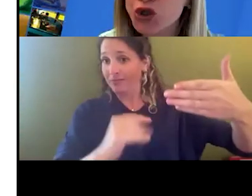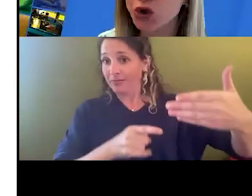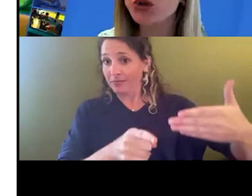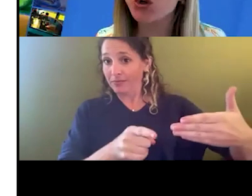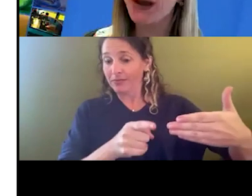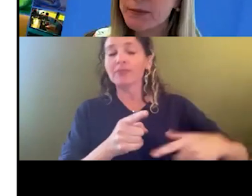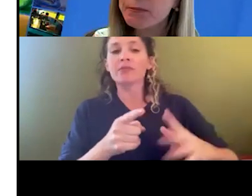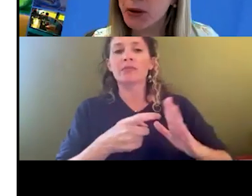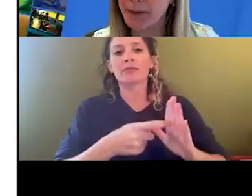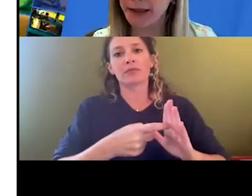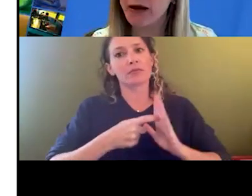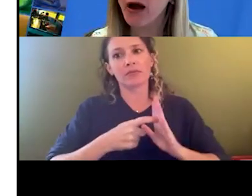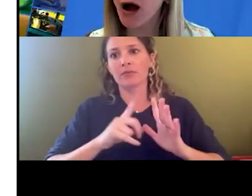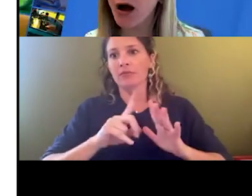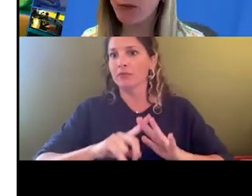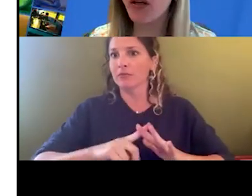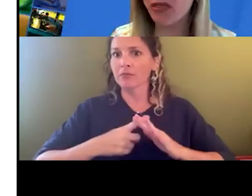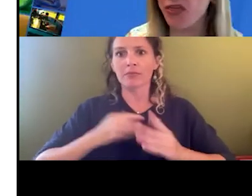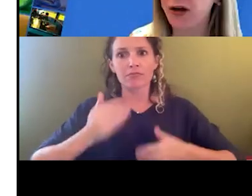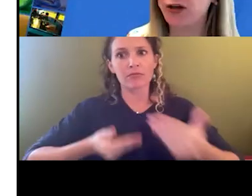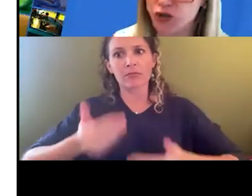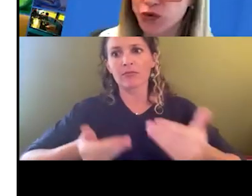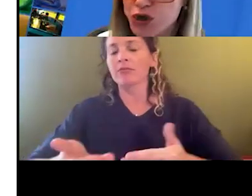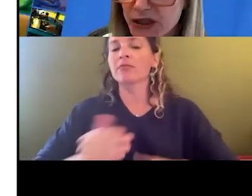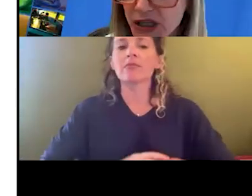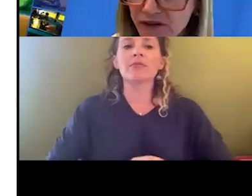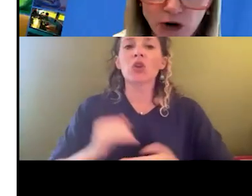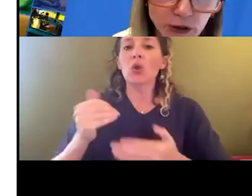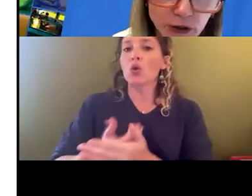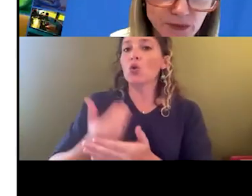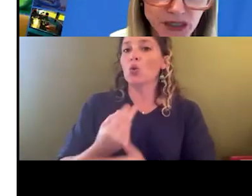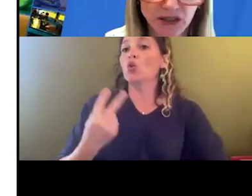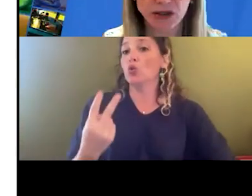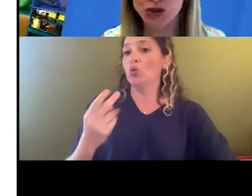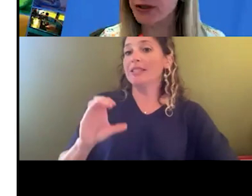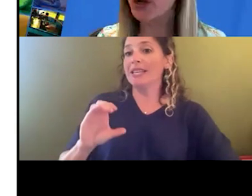took to implement the new 2 CFR in our terms and conditions,